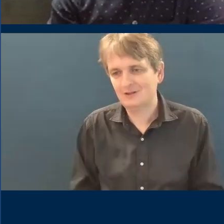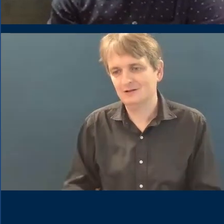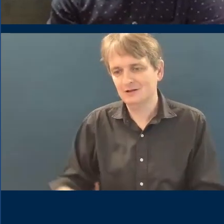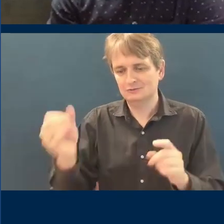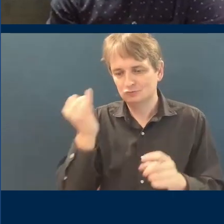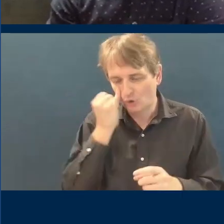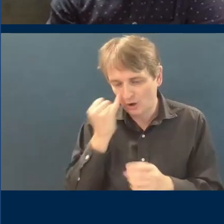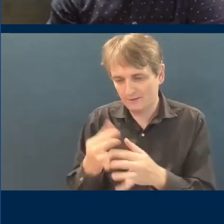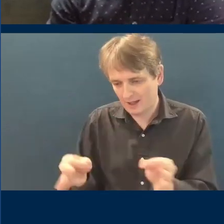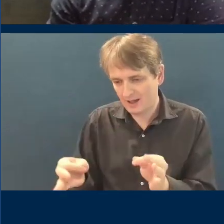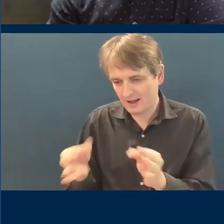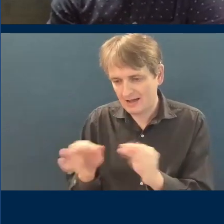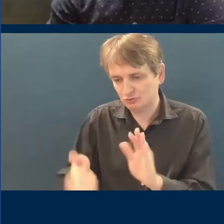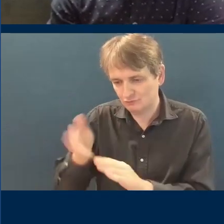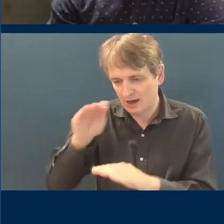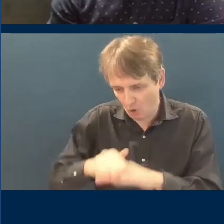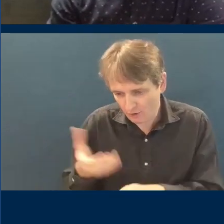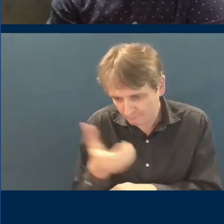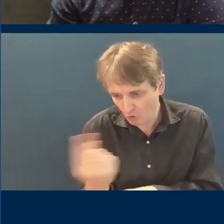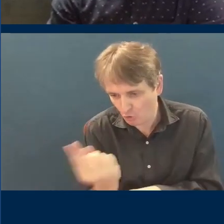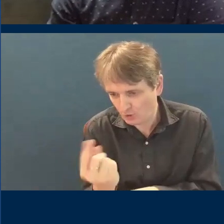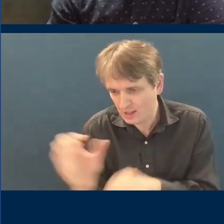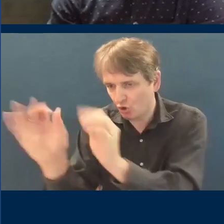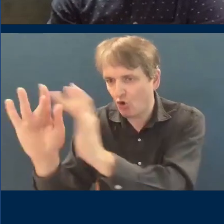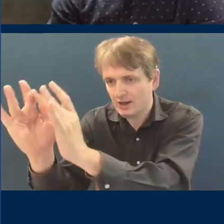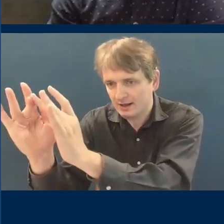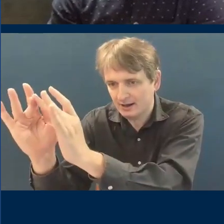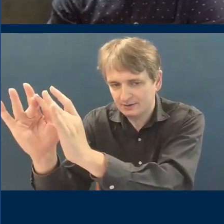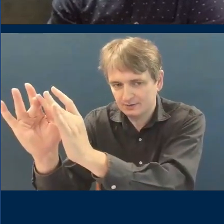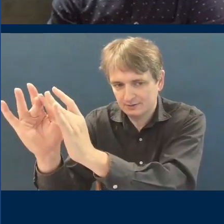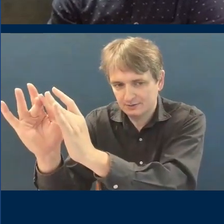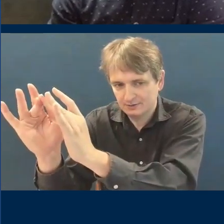but also leads to a better experience. So the captions are running on the phone only...